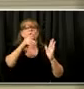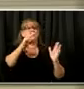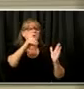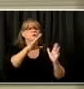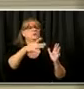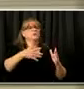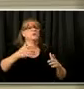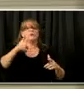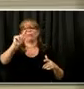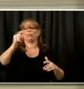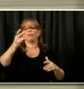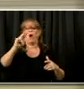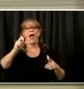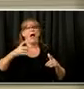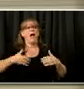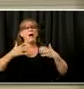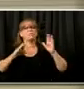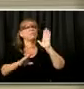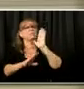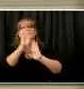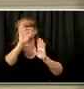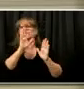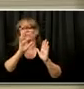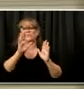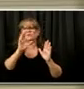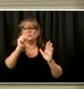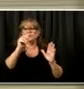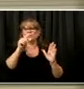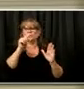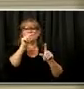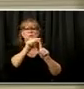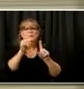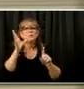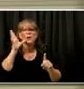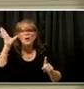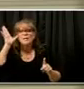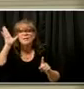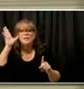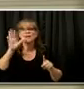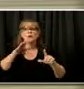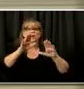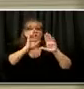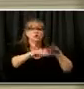kids about adjustments to expectations during this unprecedented time of stress every day i